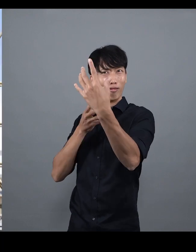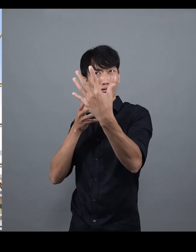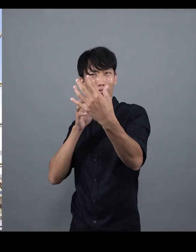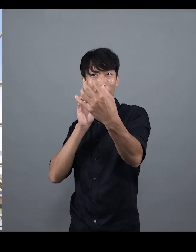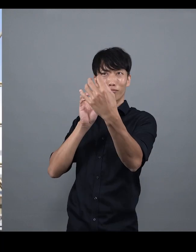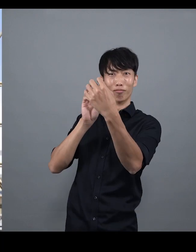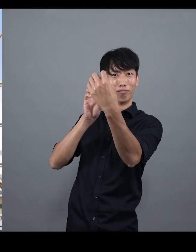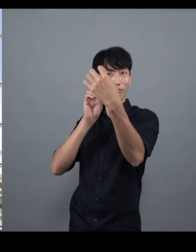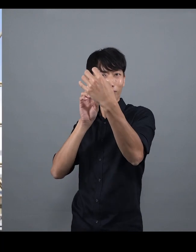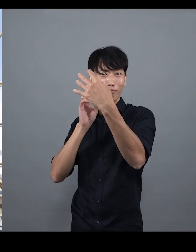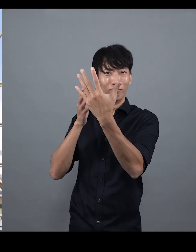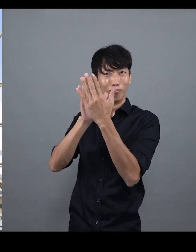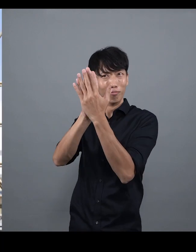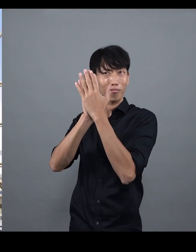It was a one-on-one situation